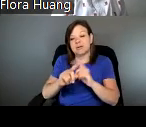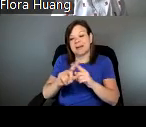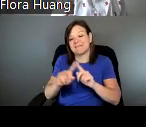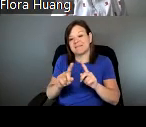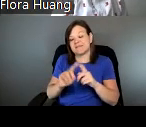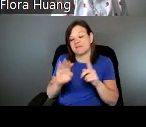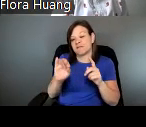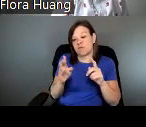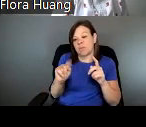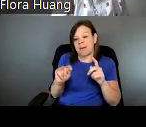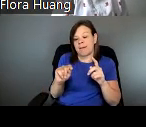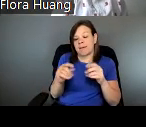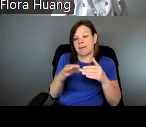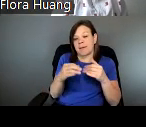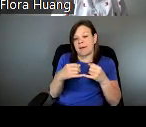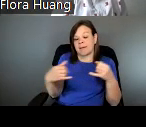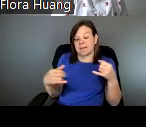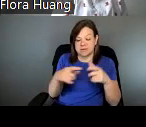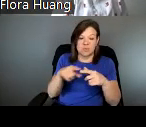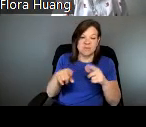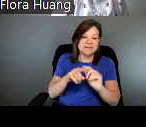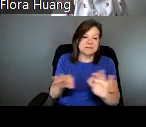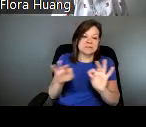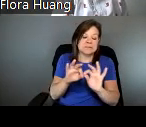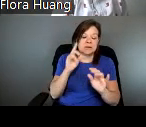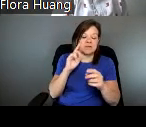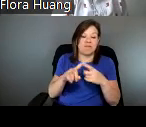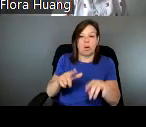And so this is especially important for lengthy documents.